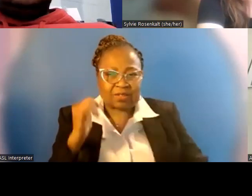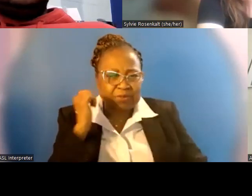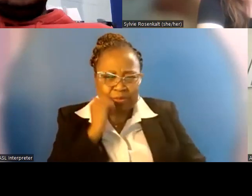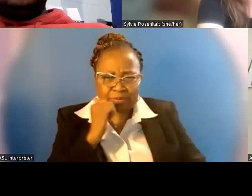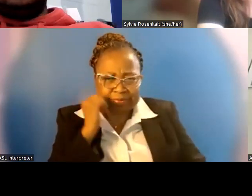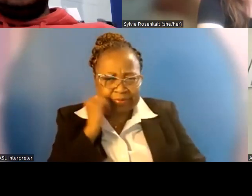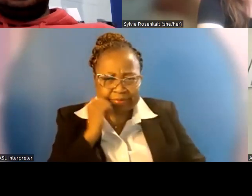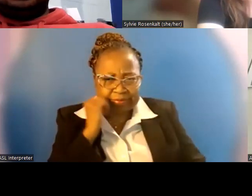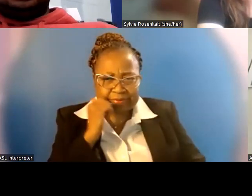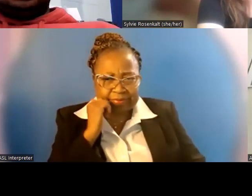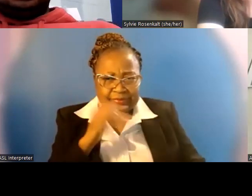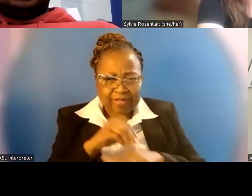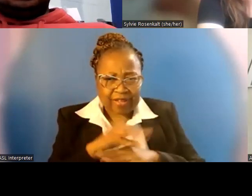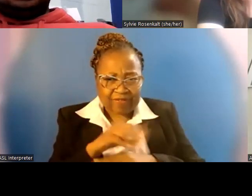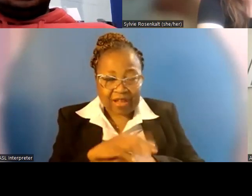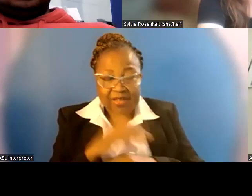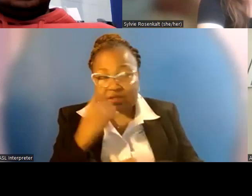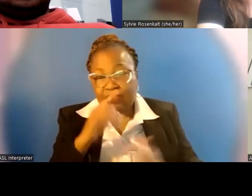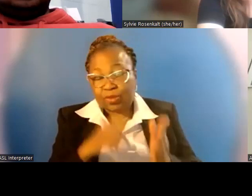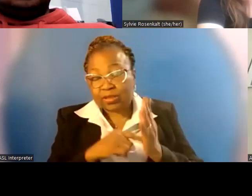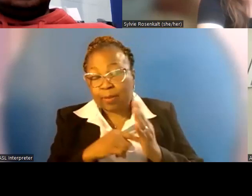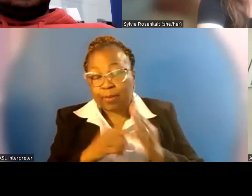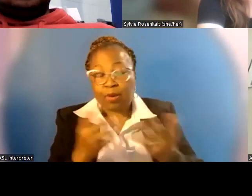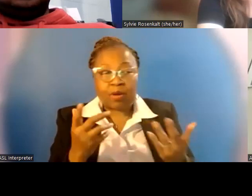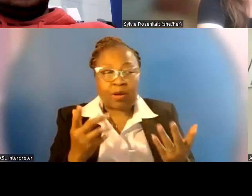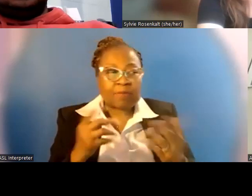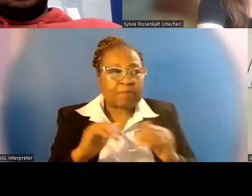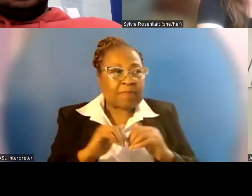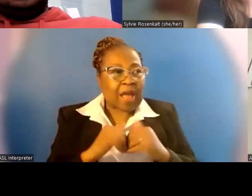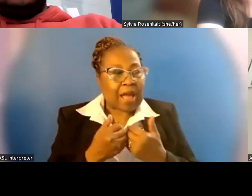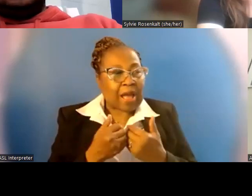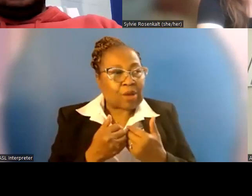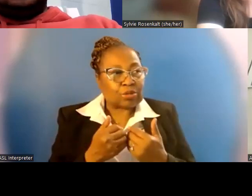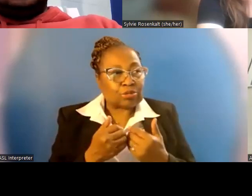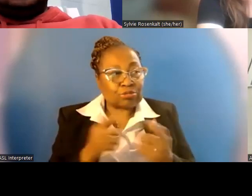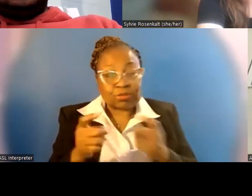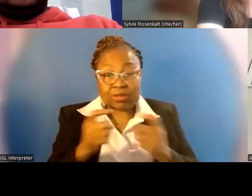such as how to deal with professors who don't listen